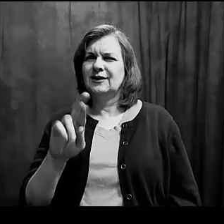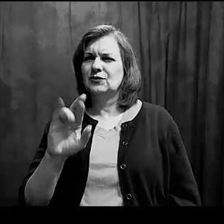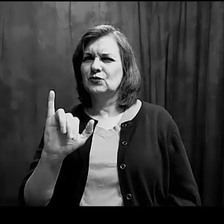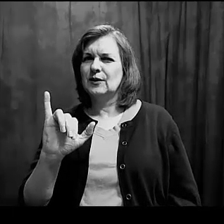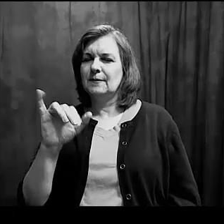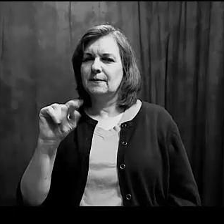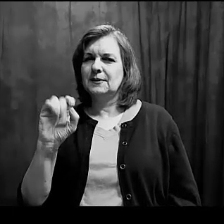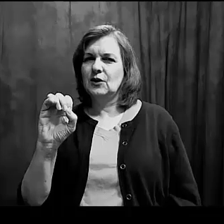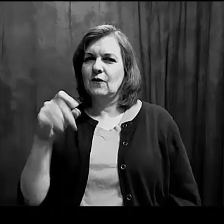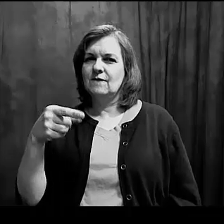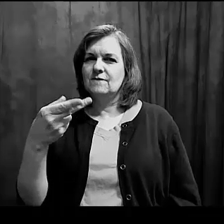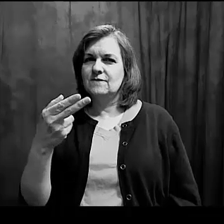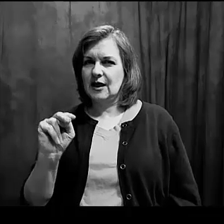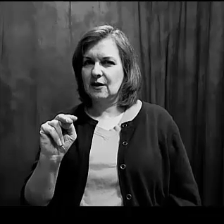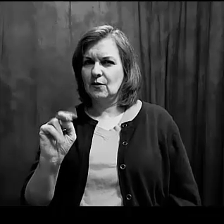pancreas